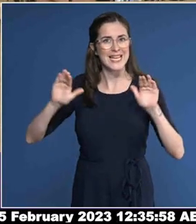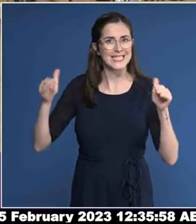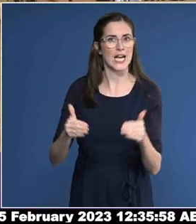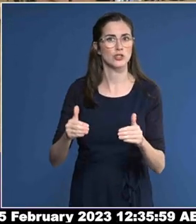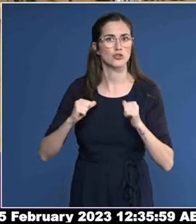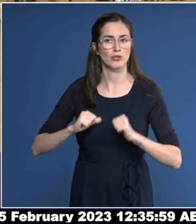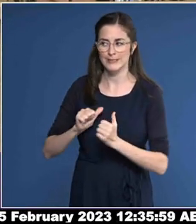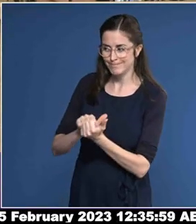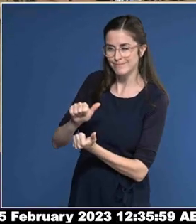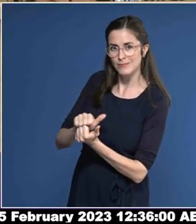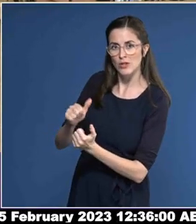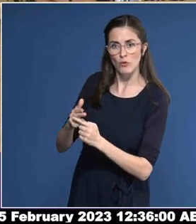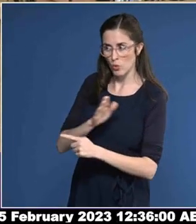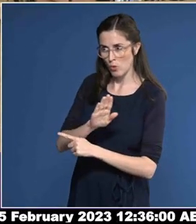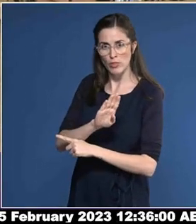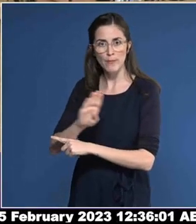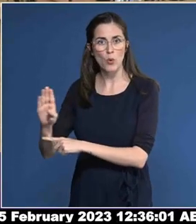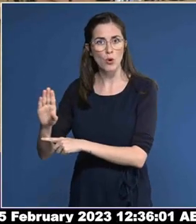include visits to the services that we provide.